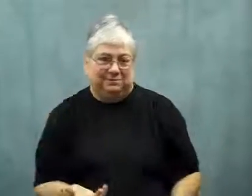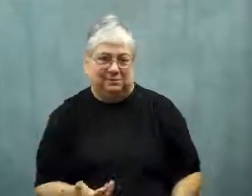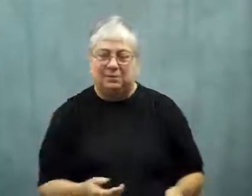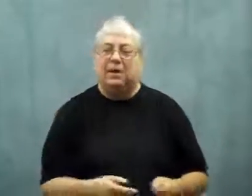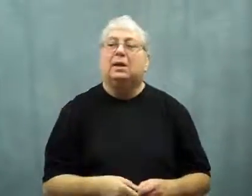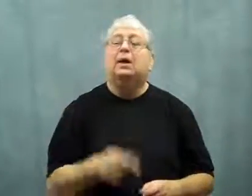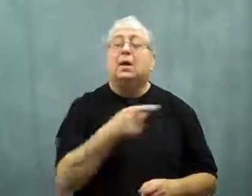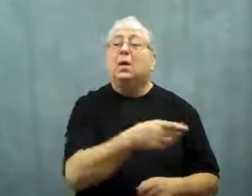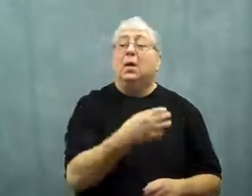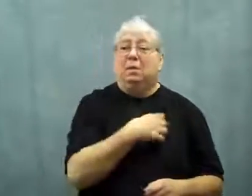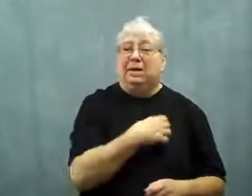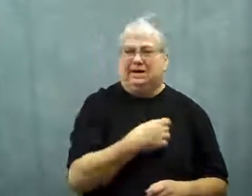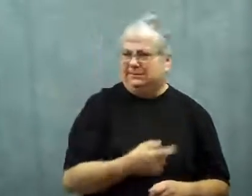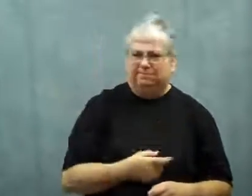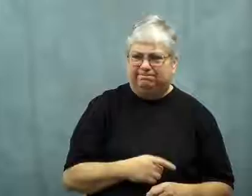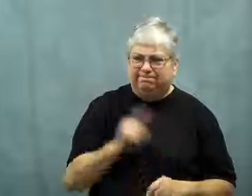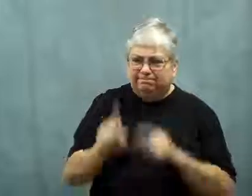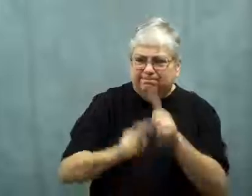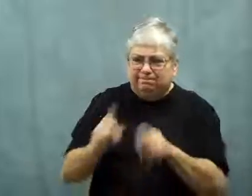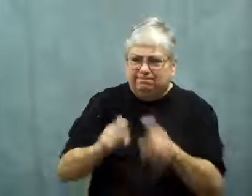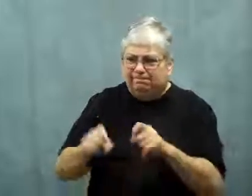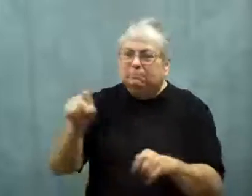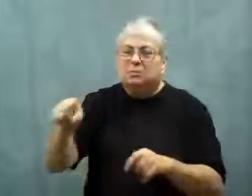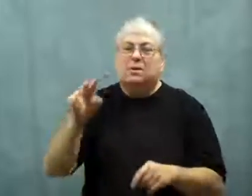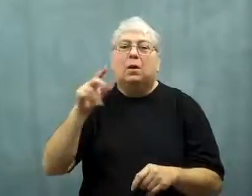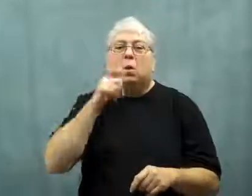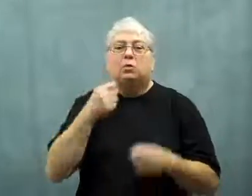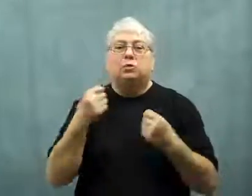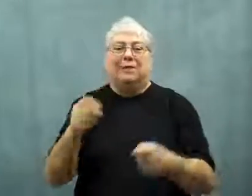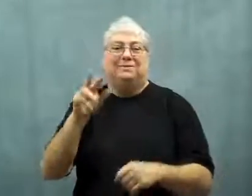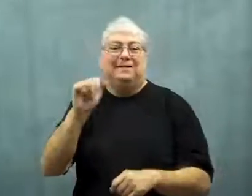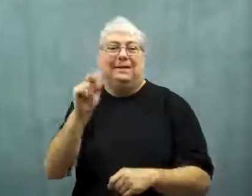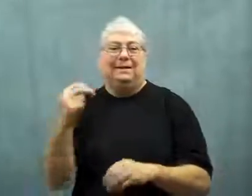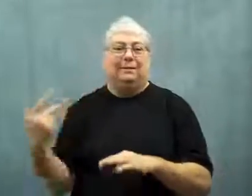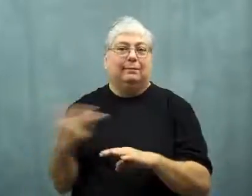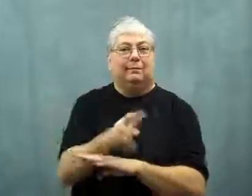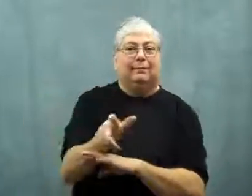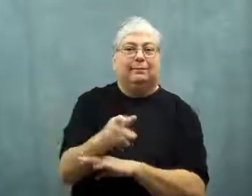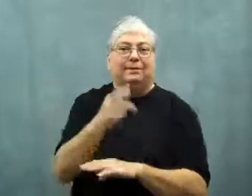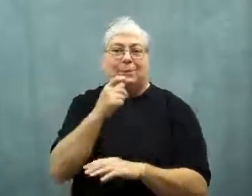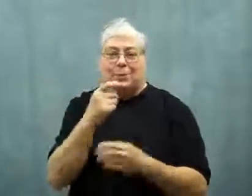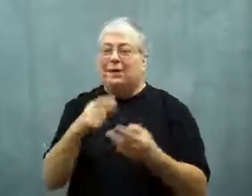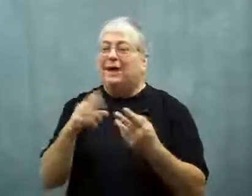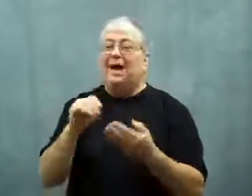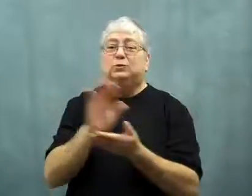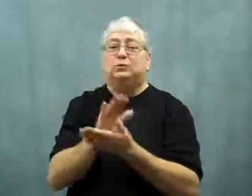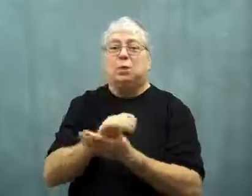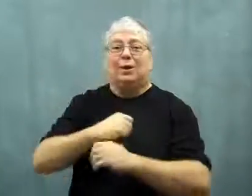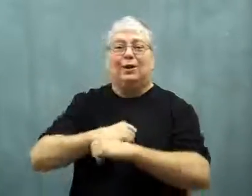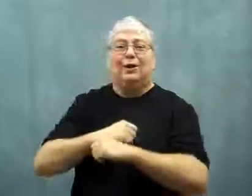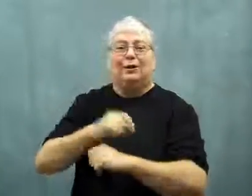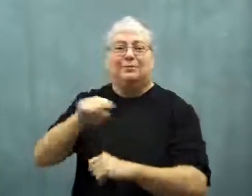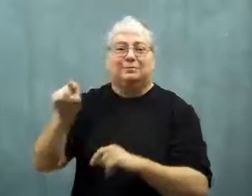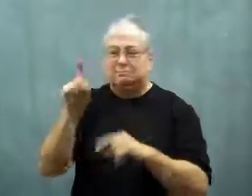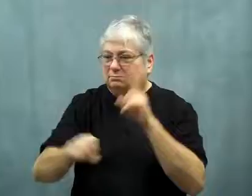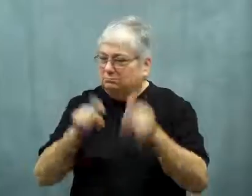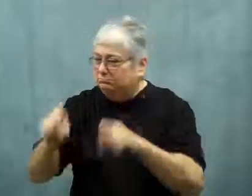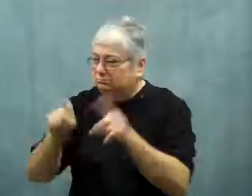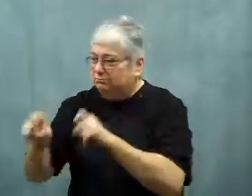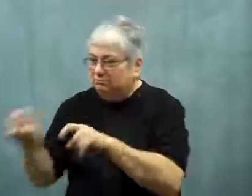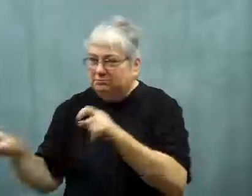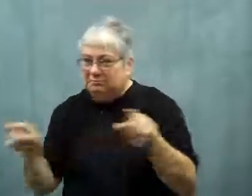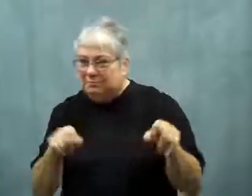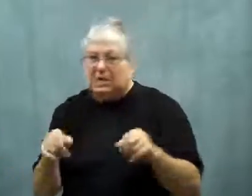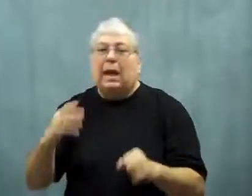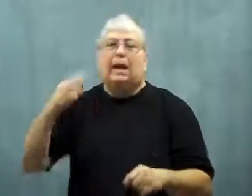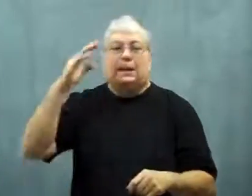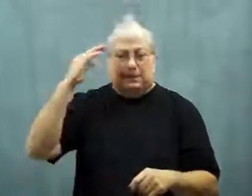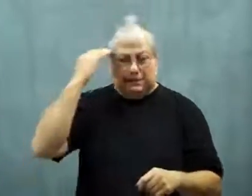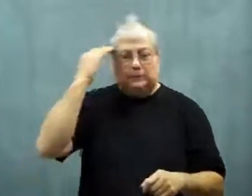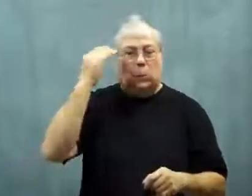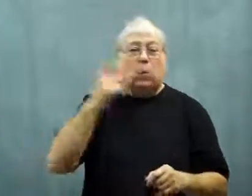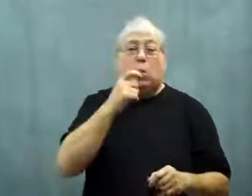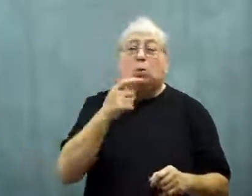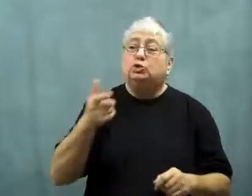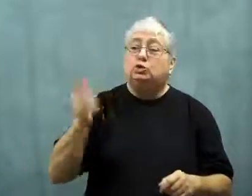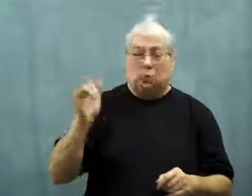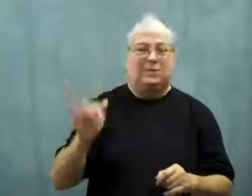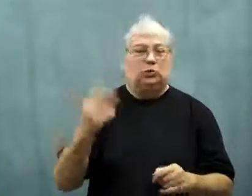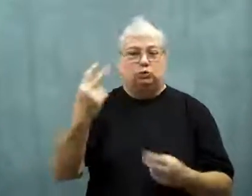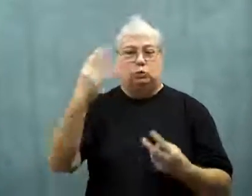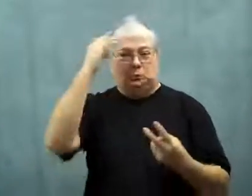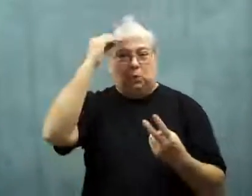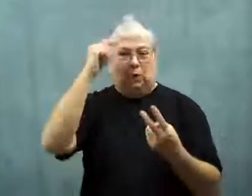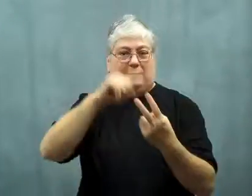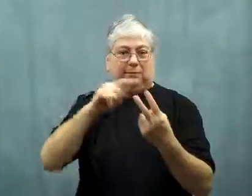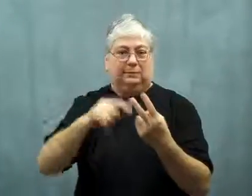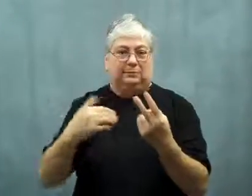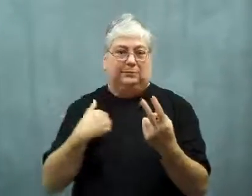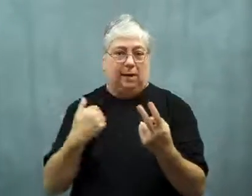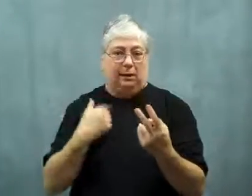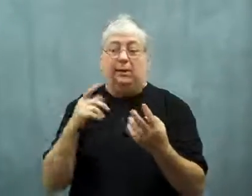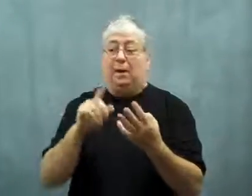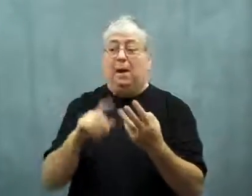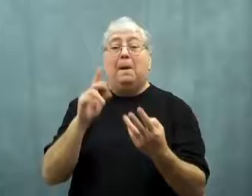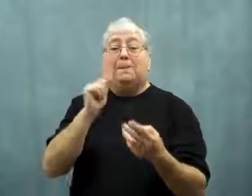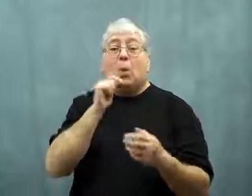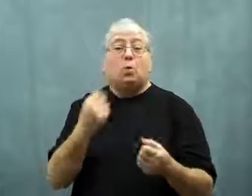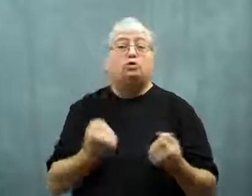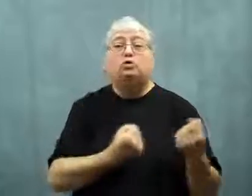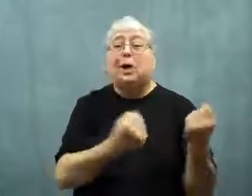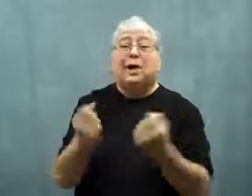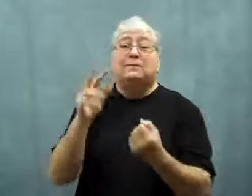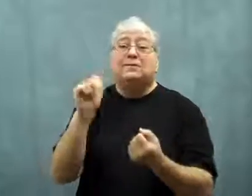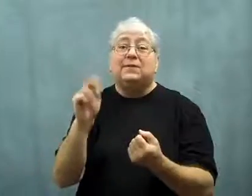Police have questioned the van driver and the school guard.